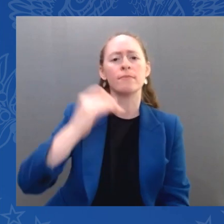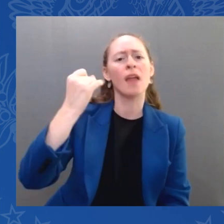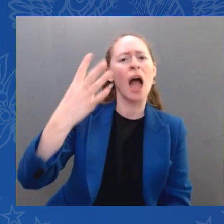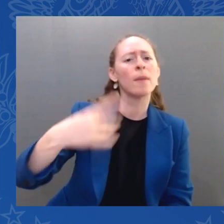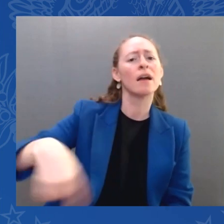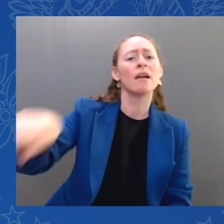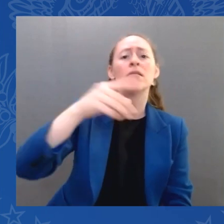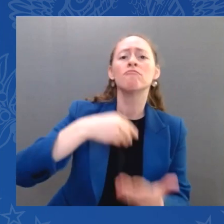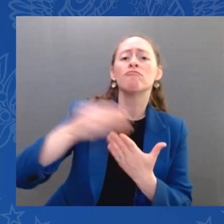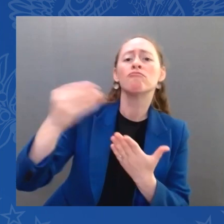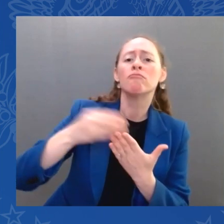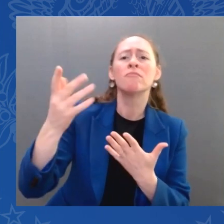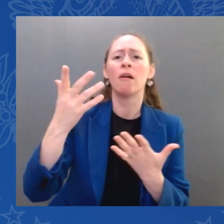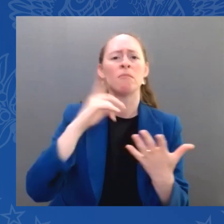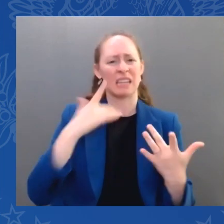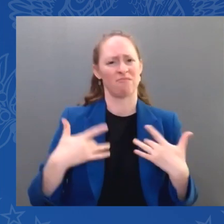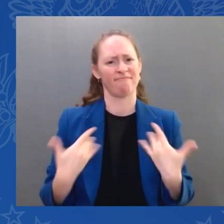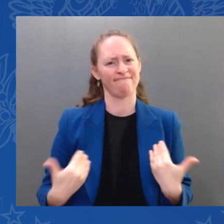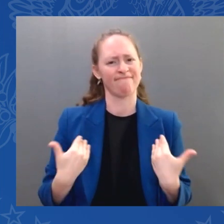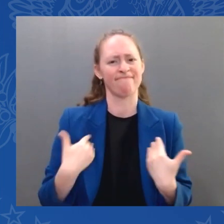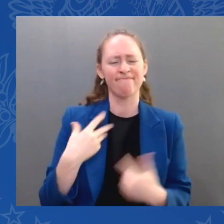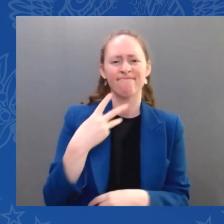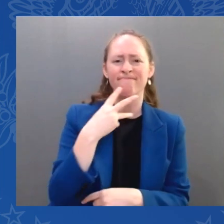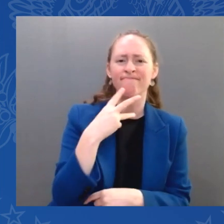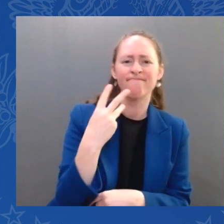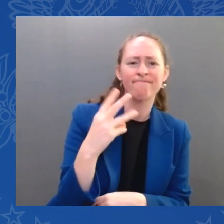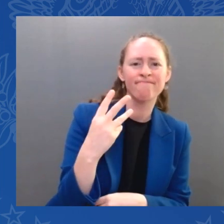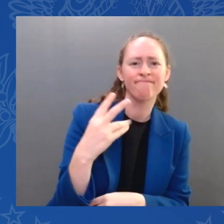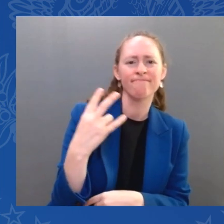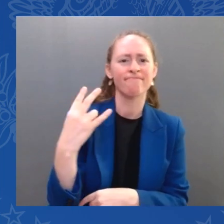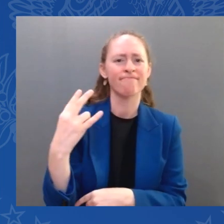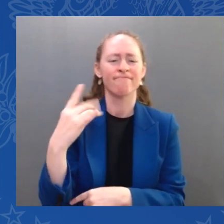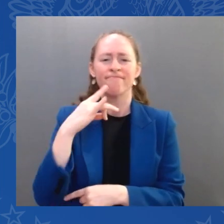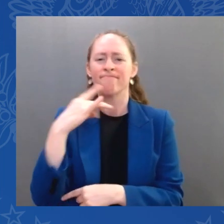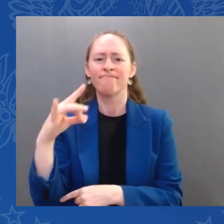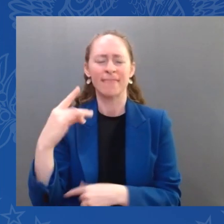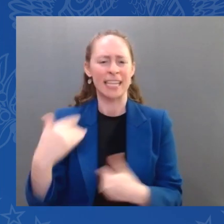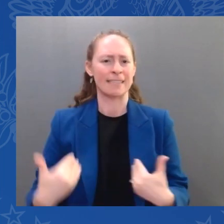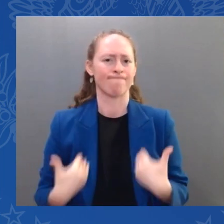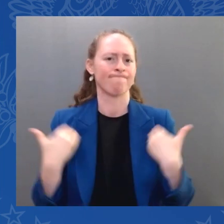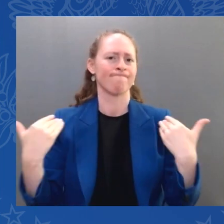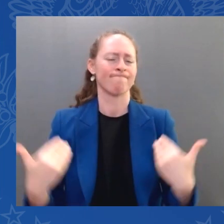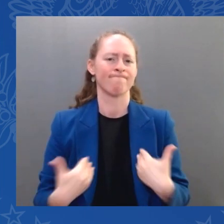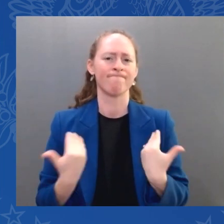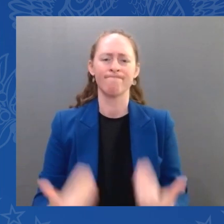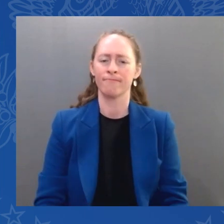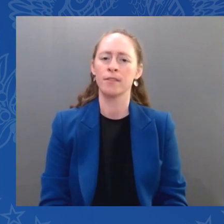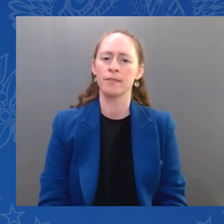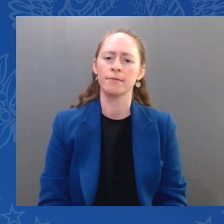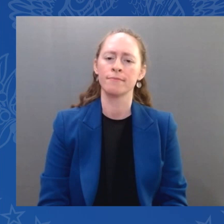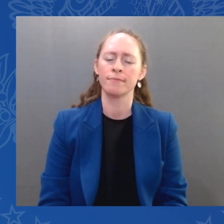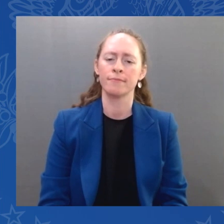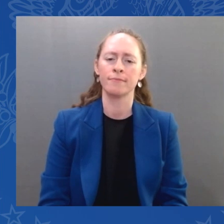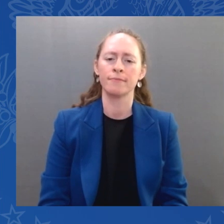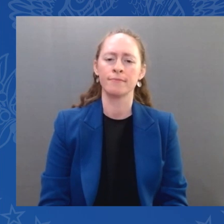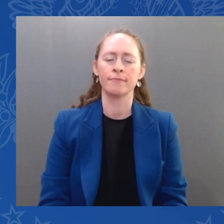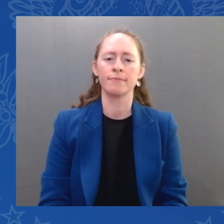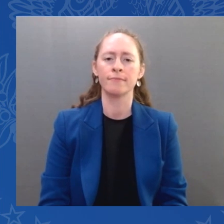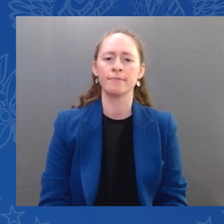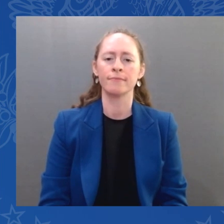You know, it closes the so-called "boyfriend loophole." If you're convicted of assault against your girlfriend or boy- you can't buy a gun. You can't do it.